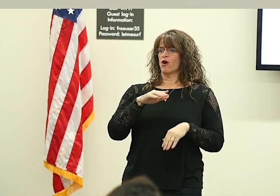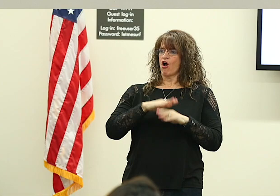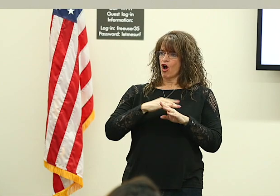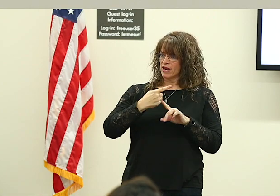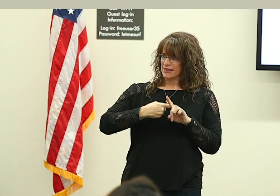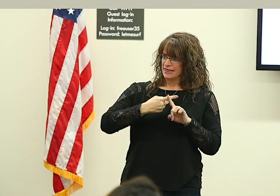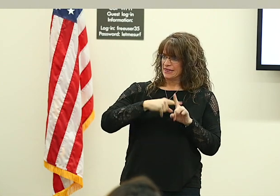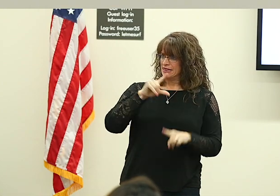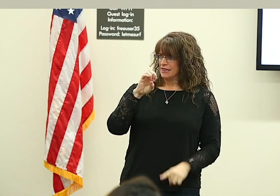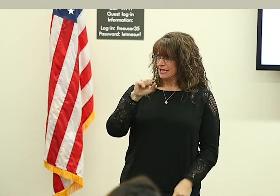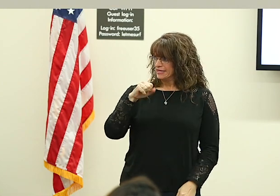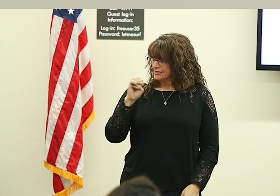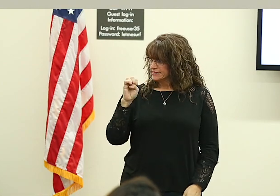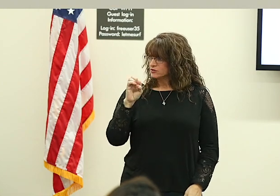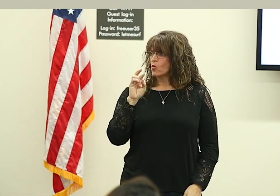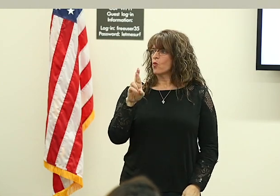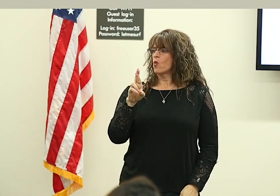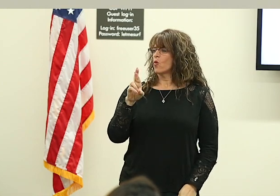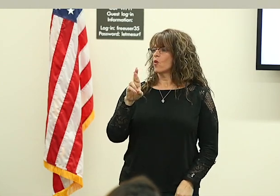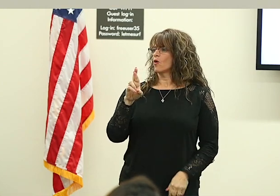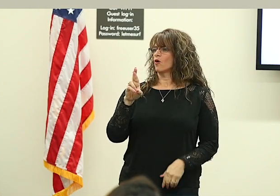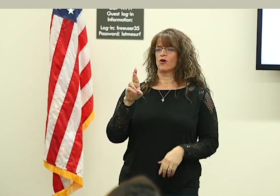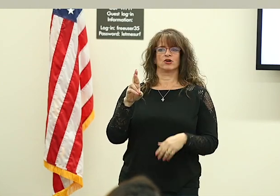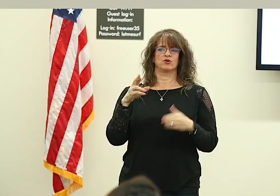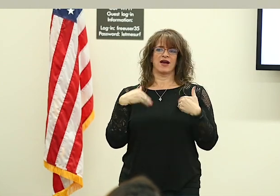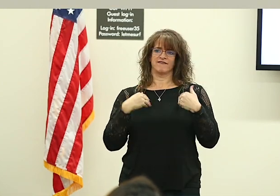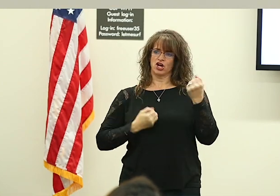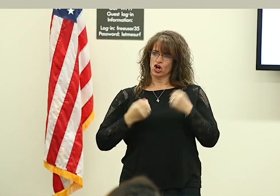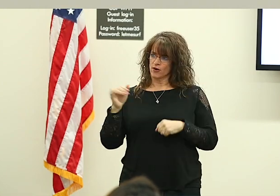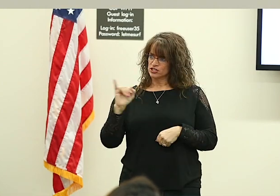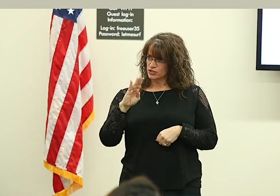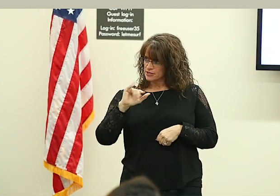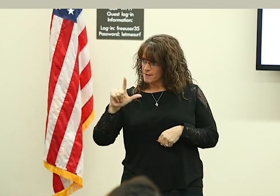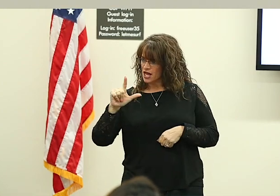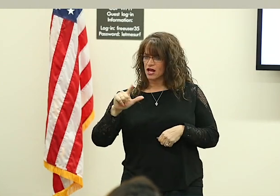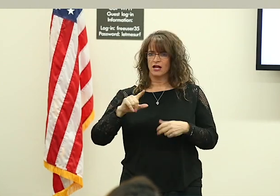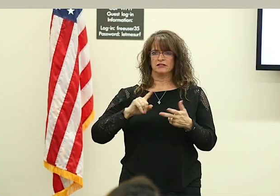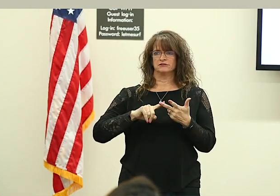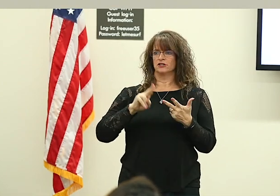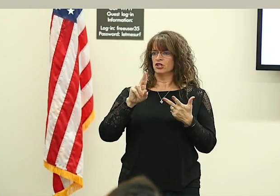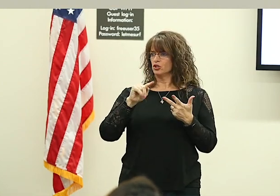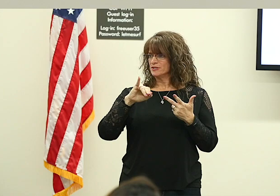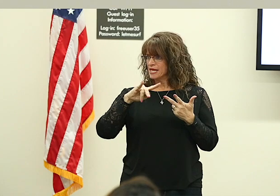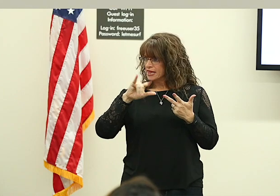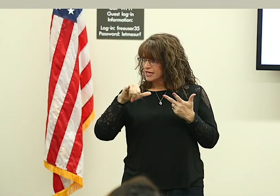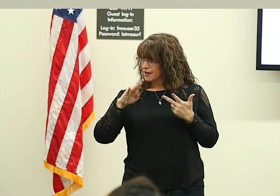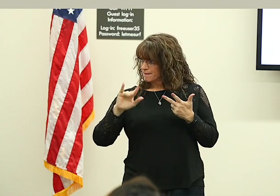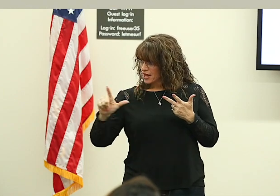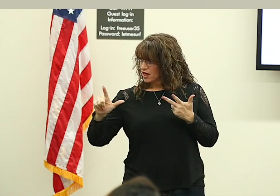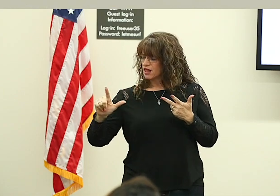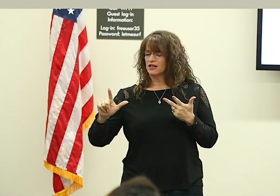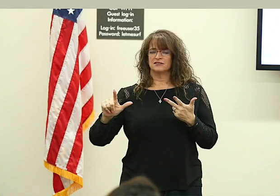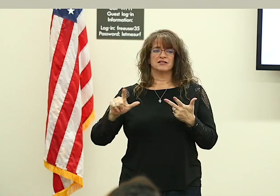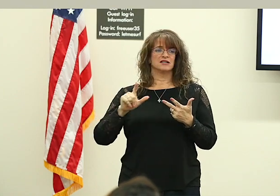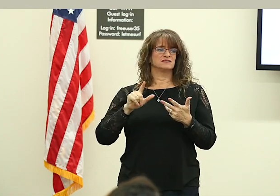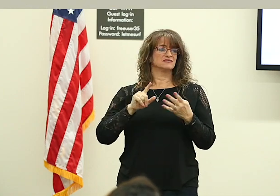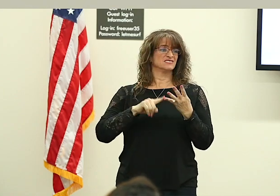or you've got a car insurance bill, or a utility bill. But if you have a Netflix bill